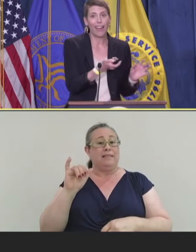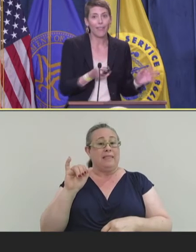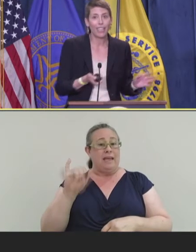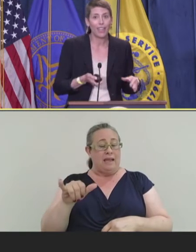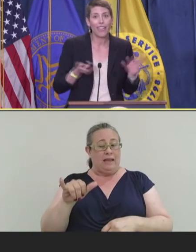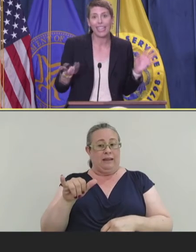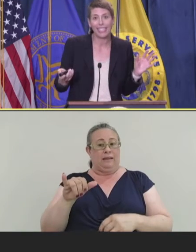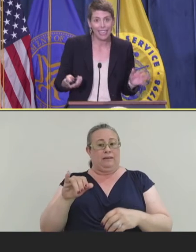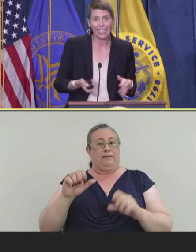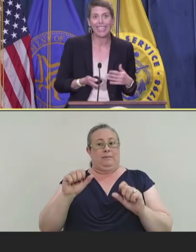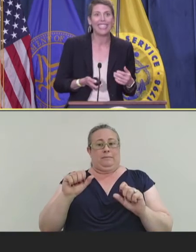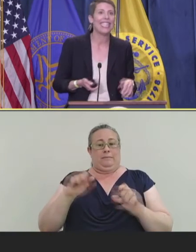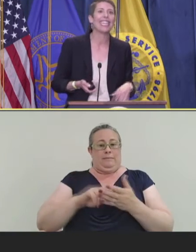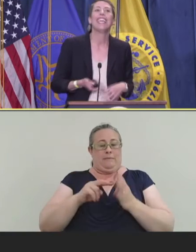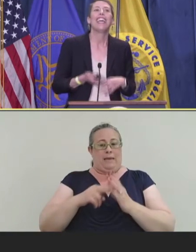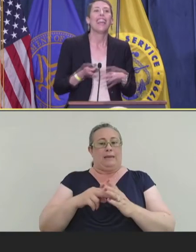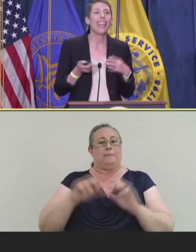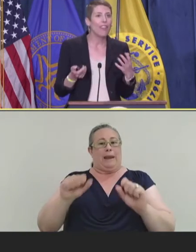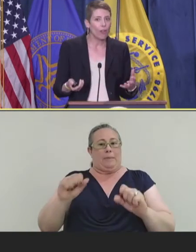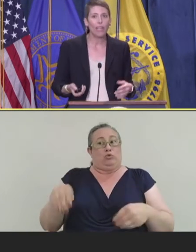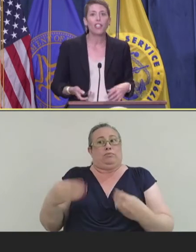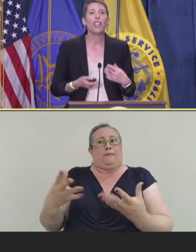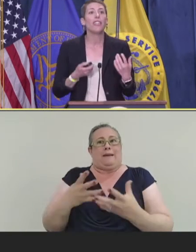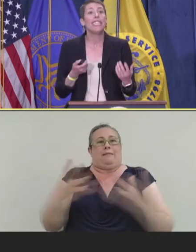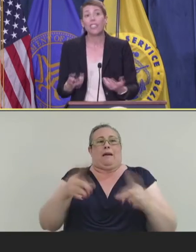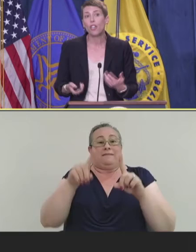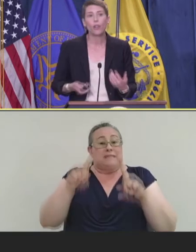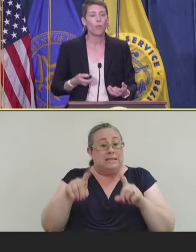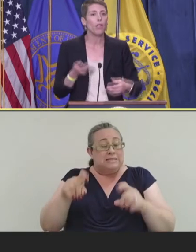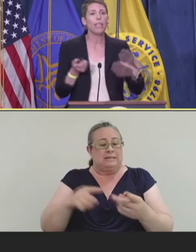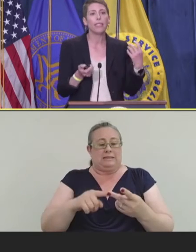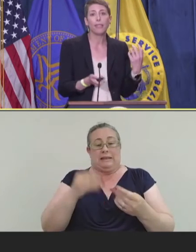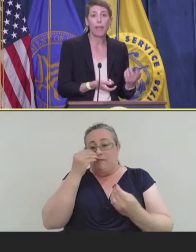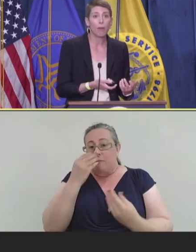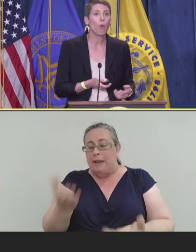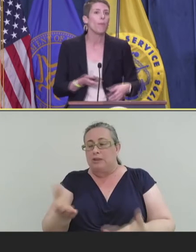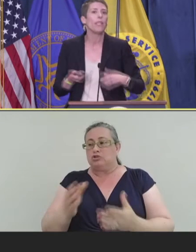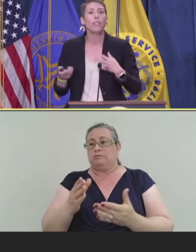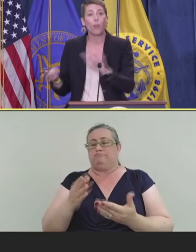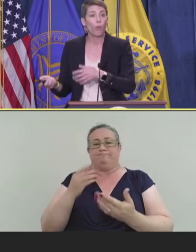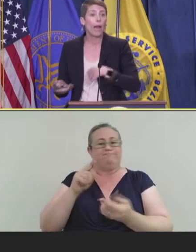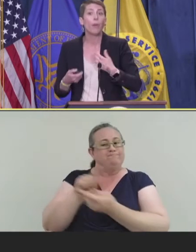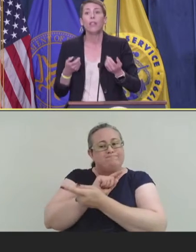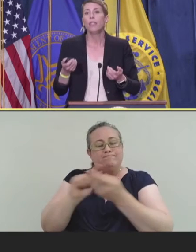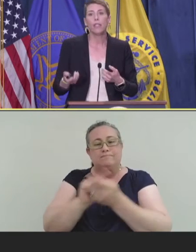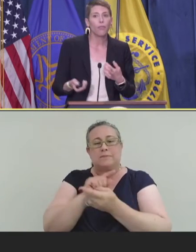of HIV and STI testing, information, get to know communities, make appointments for PrEP, syphilis